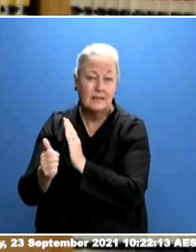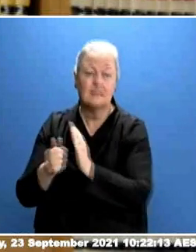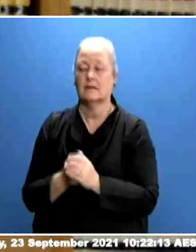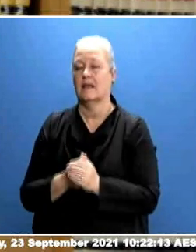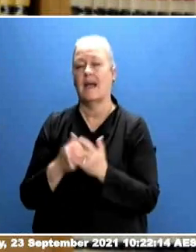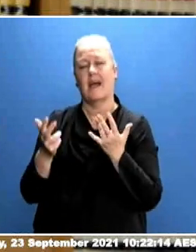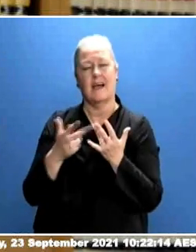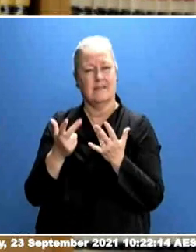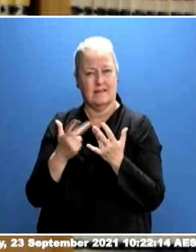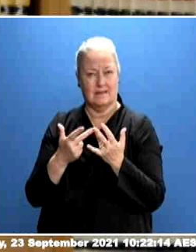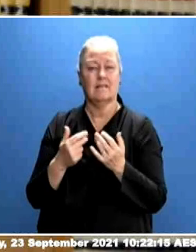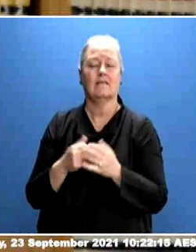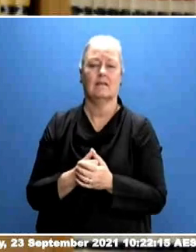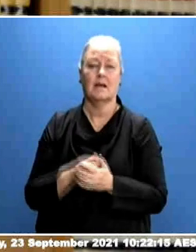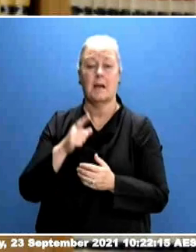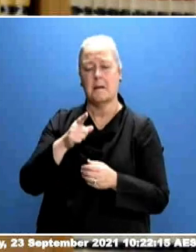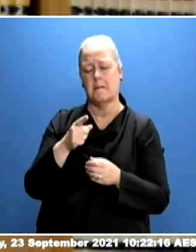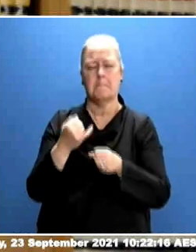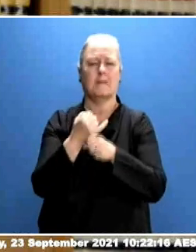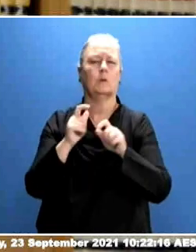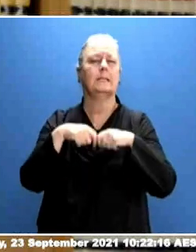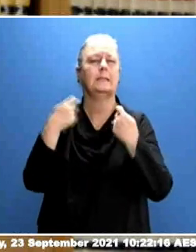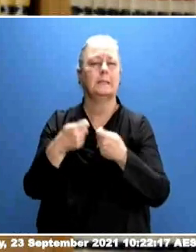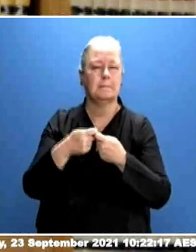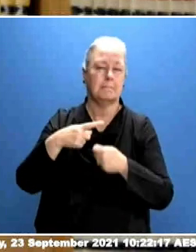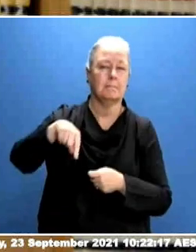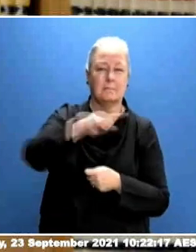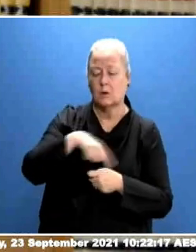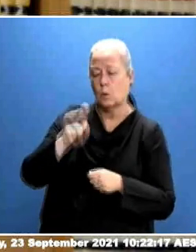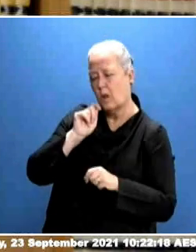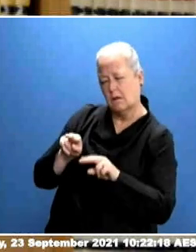an assessment done by our medical team, and they are able to highlight any areas